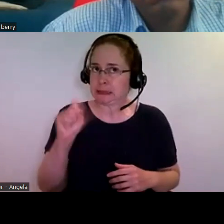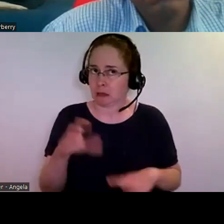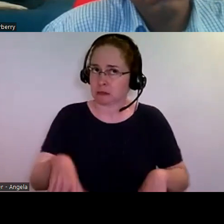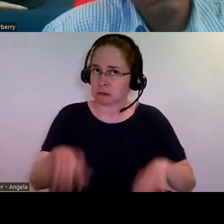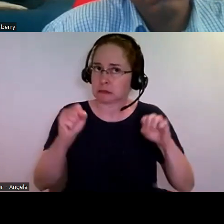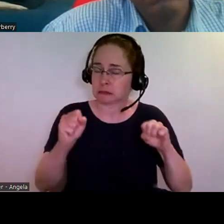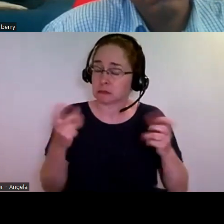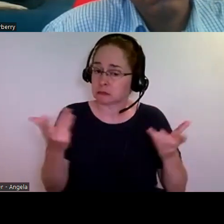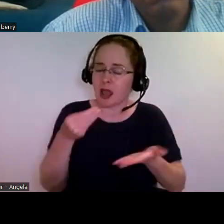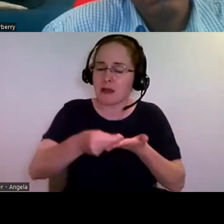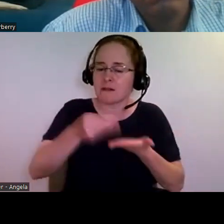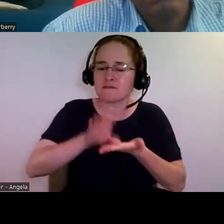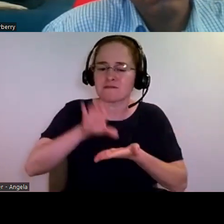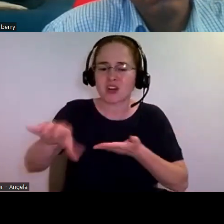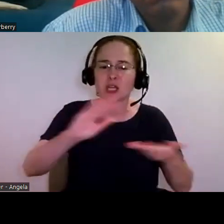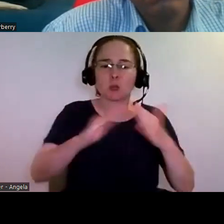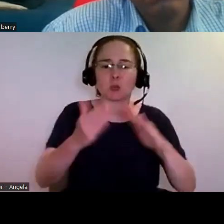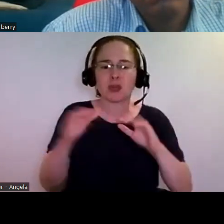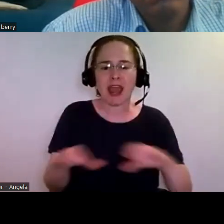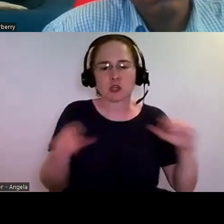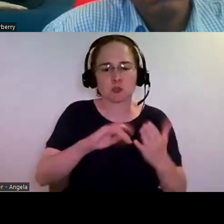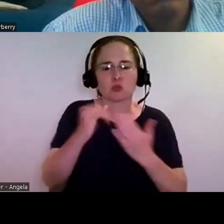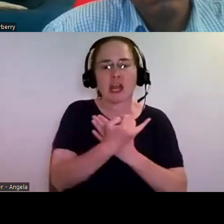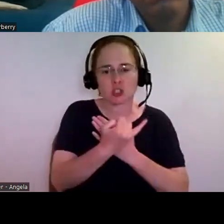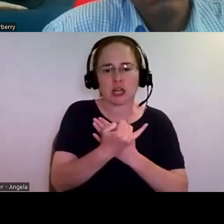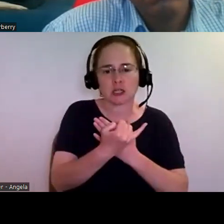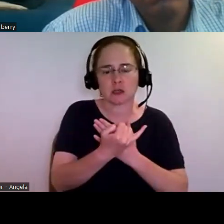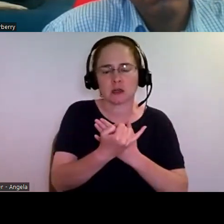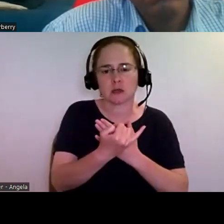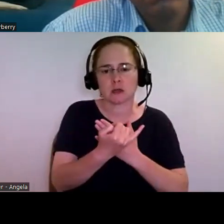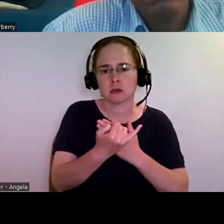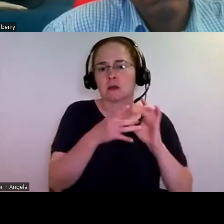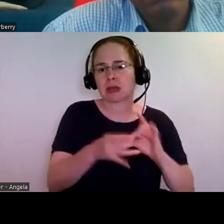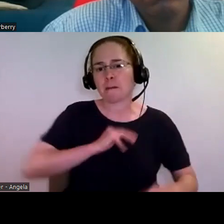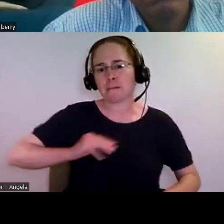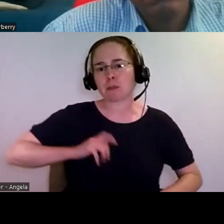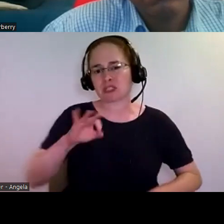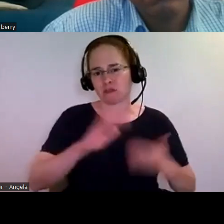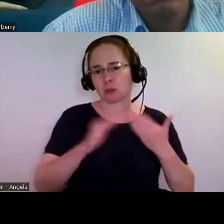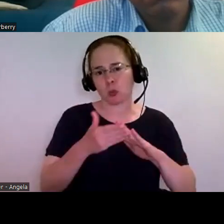funding community action projects from members of the community, especially young adults and youth.